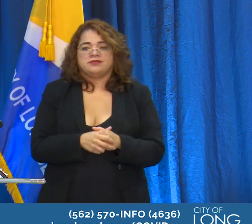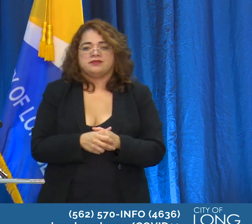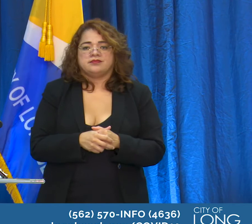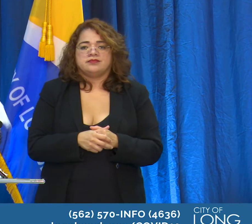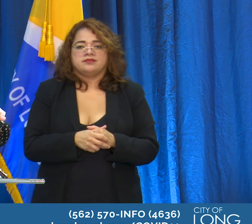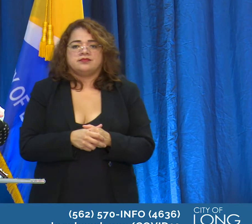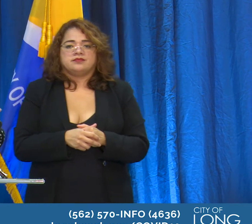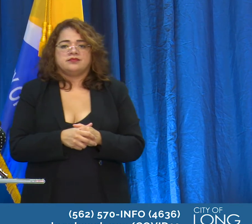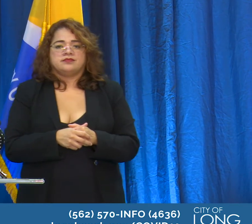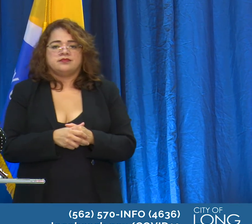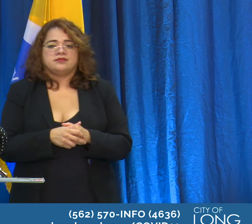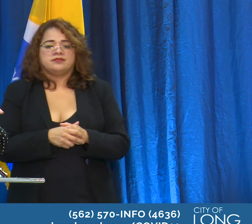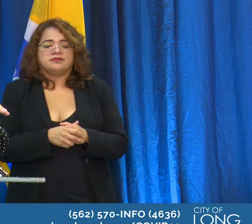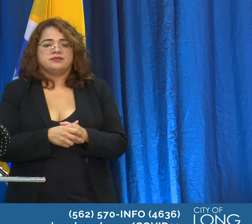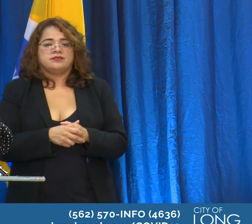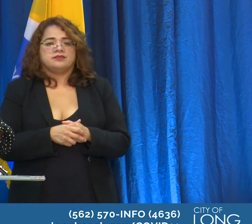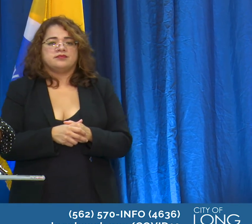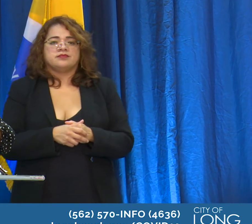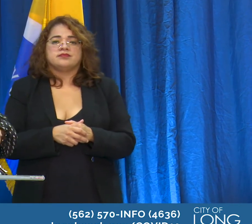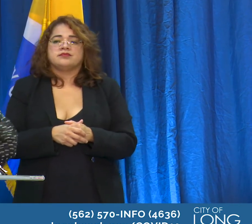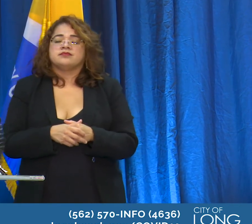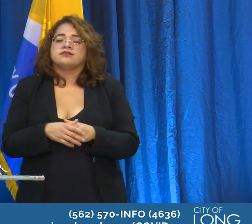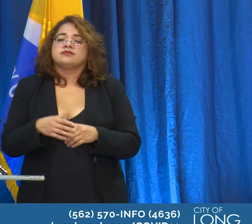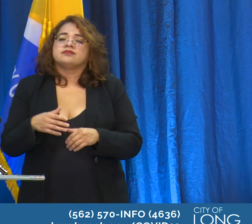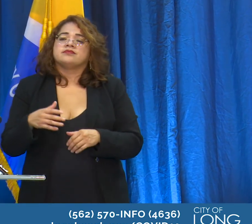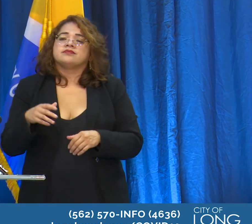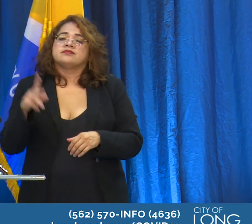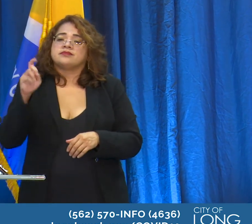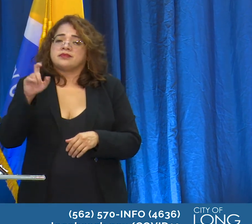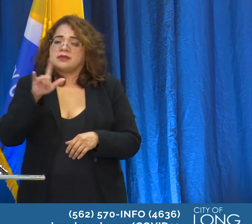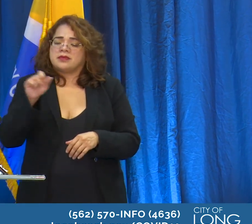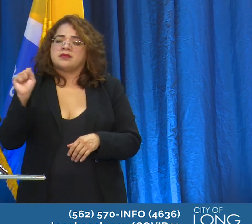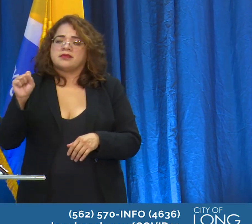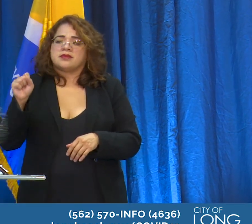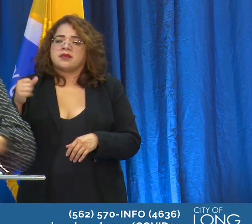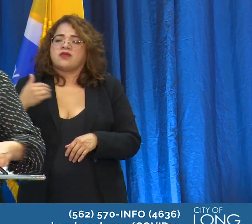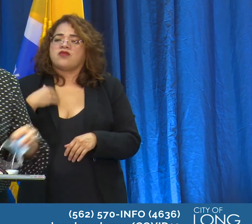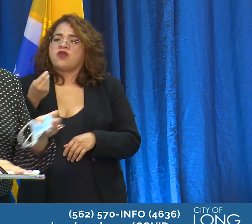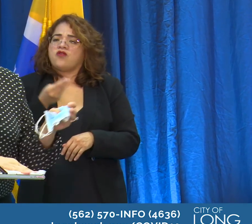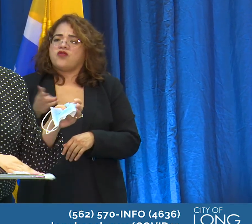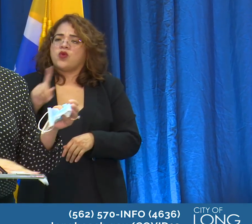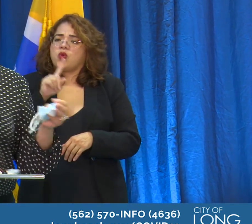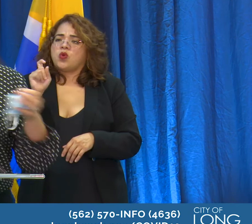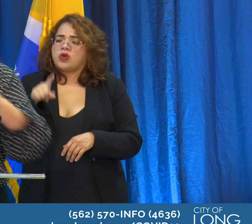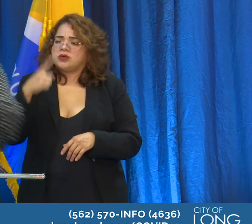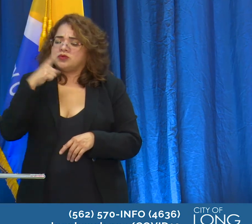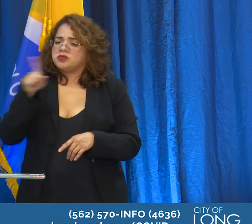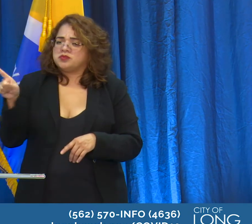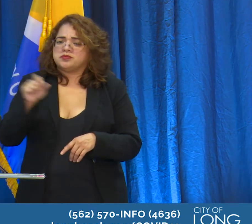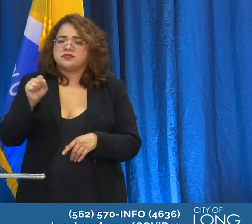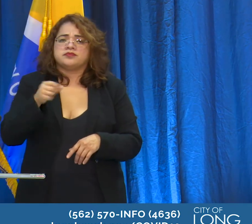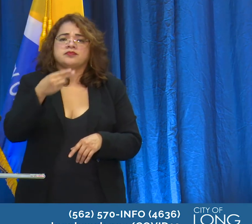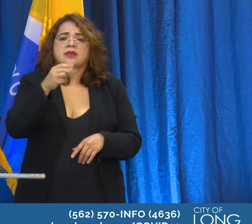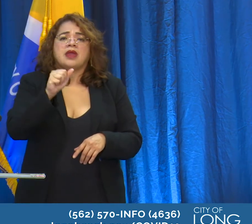Thank you so much. Kelly, we have a couple questions from the media for you. First one comes from Haley at the Press-Telegram.